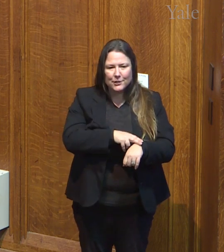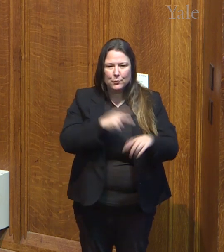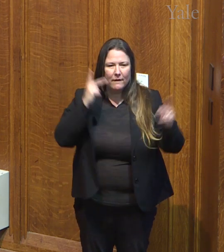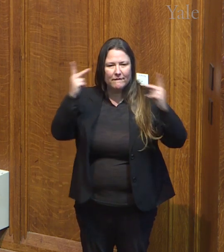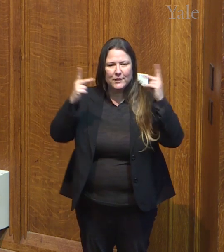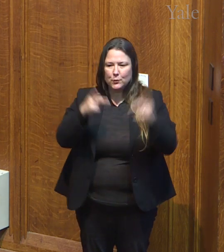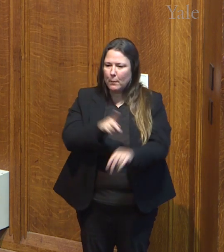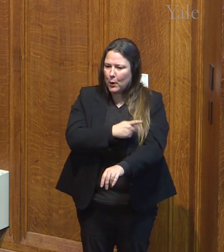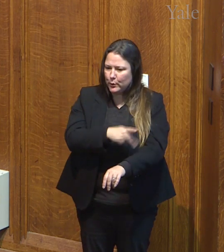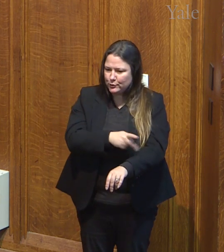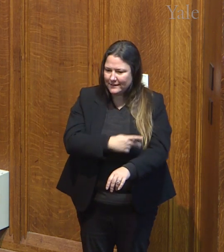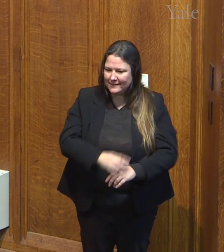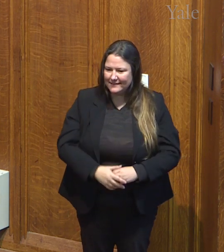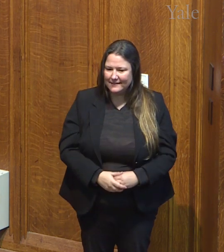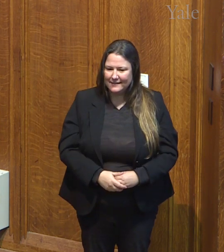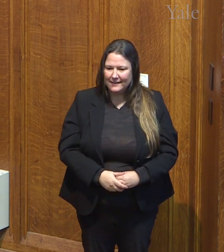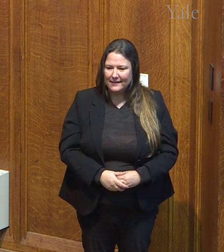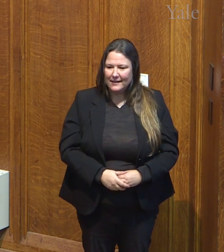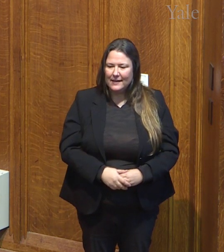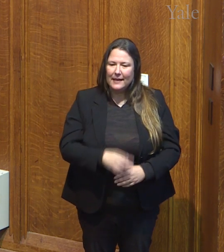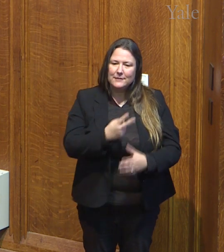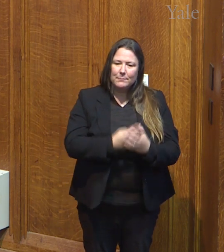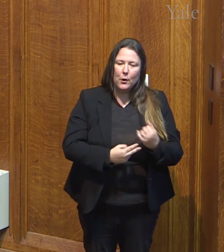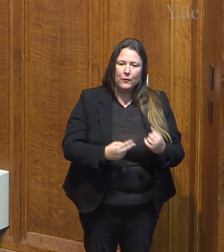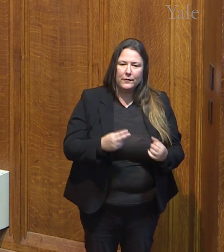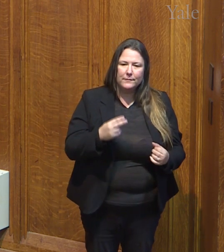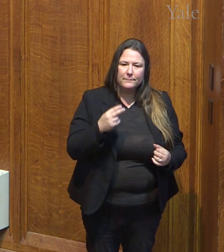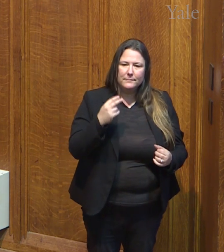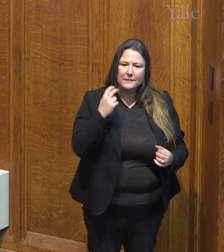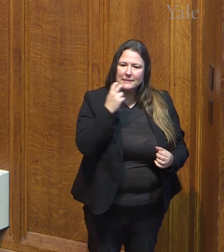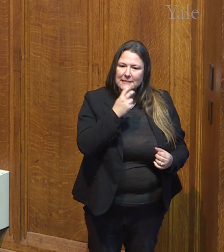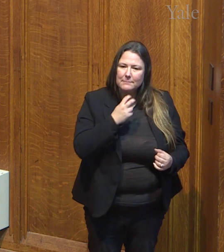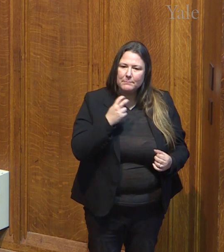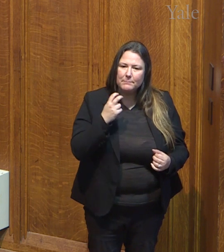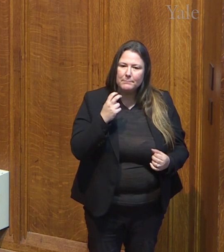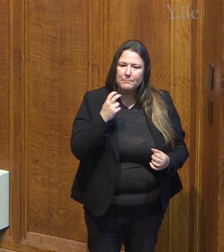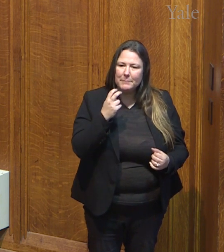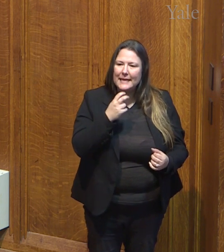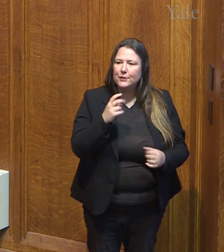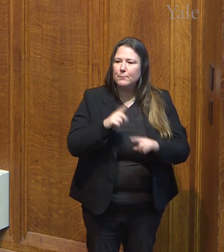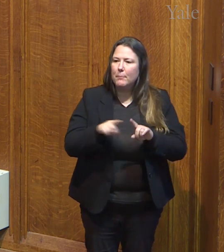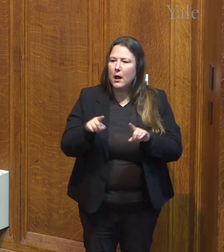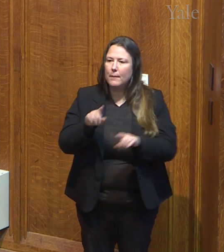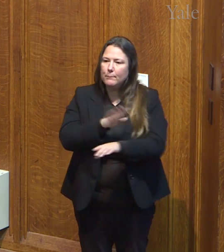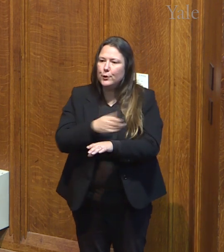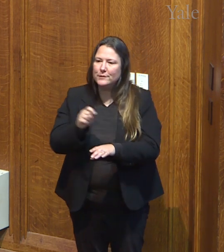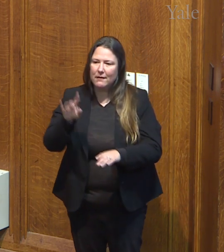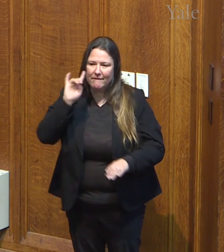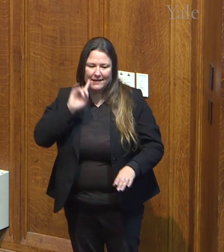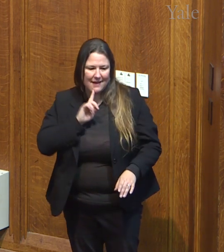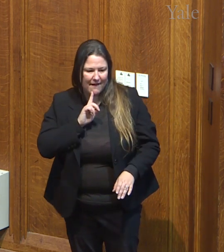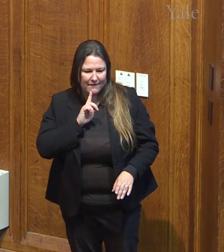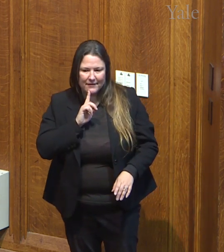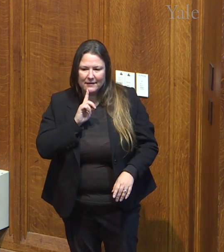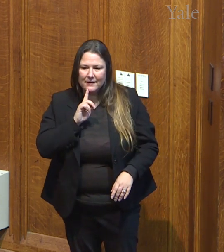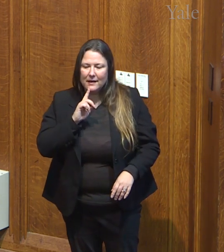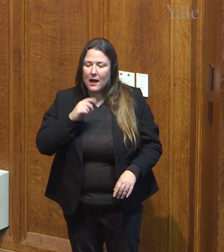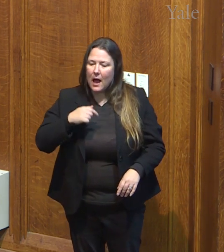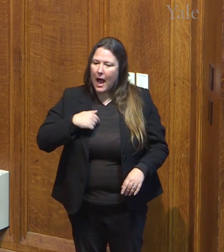at once both the speech and the music of the Deaf. Though I live in the realm of the hearing, a part of my life in the form of my search